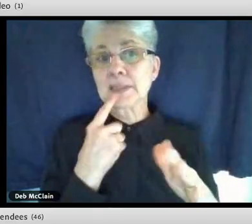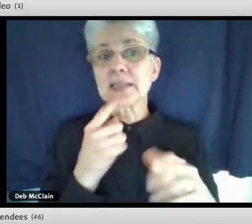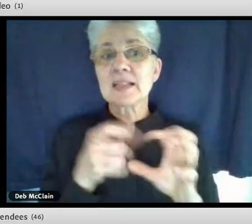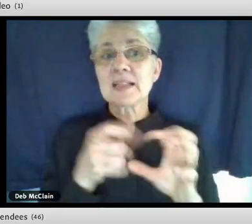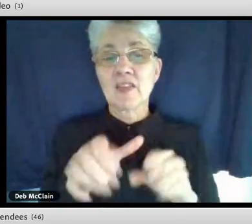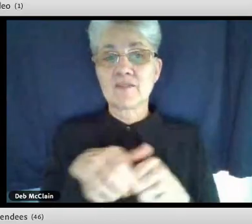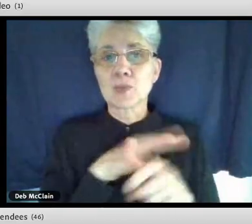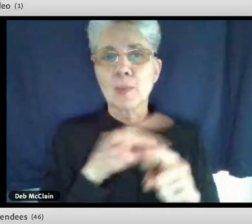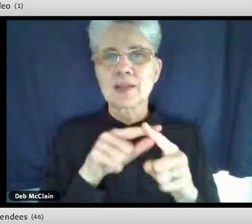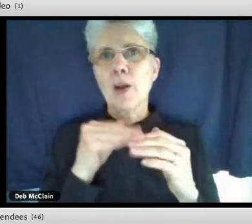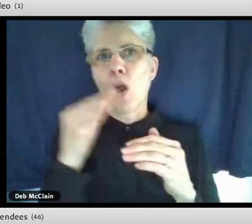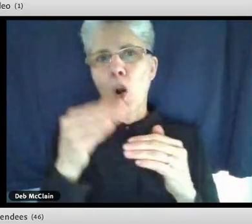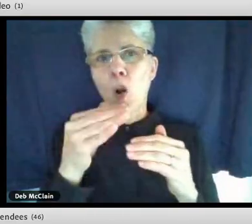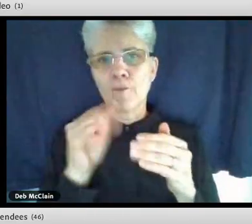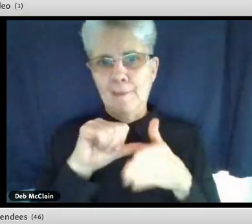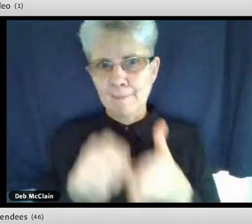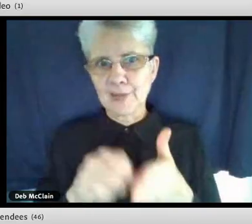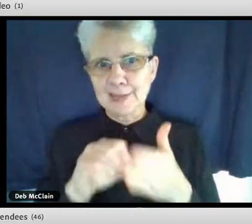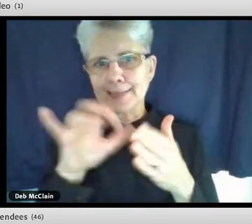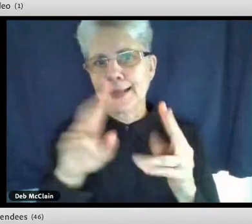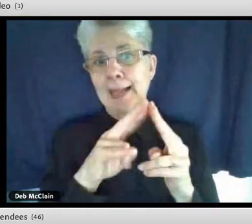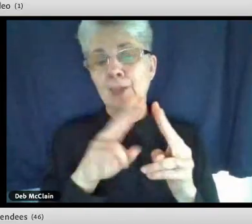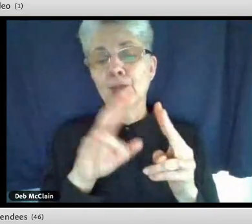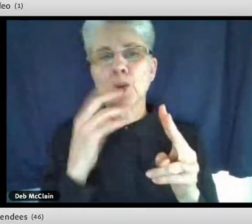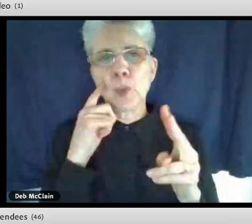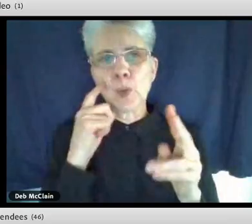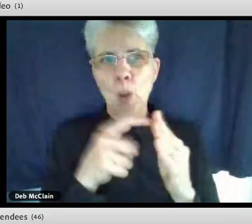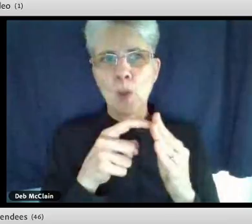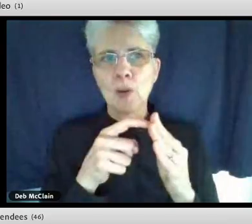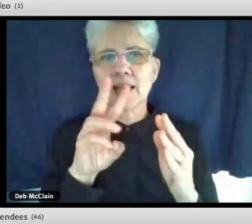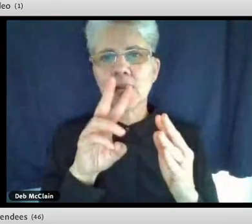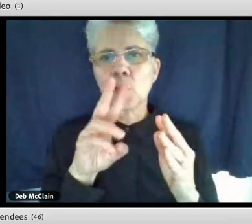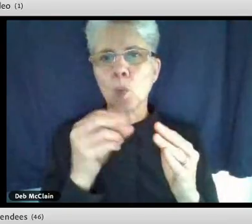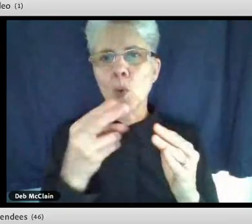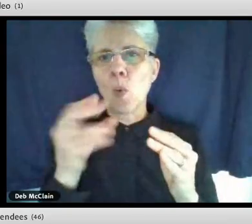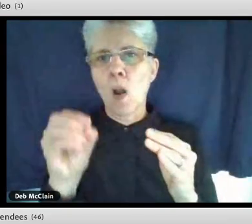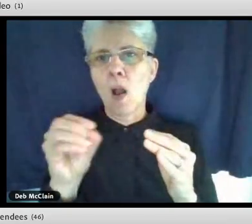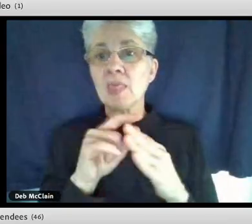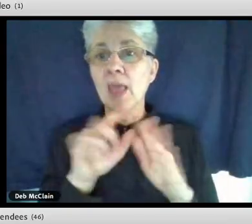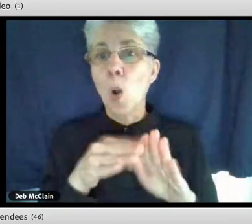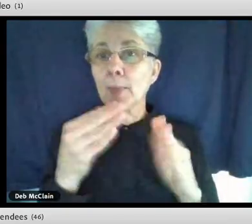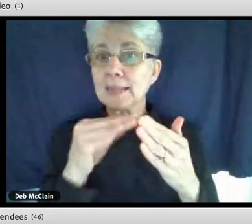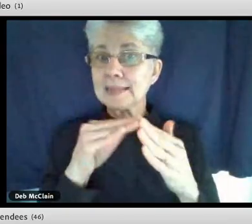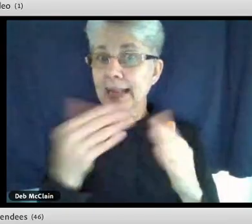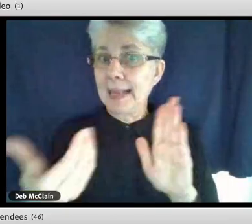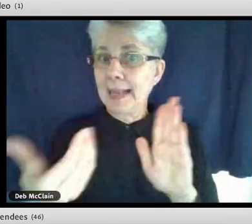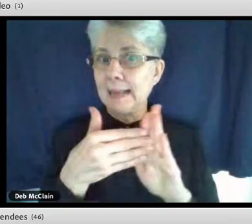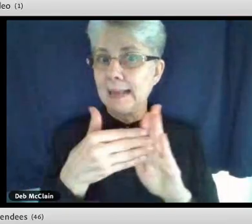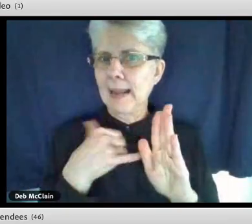You'll notice that in Wuhan they actually opened the city back up. The verdict is still out on that for me,